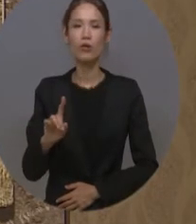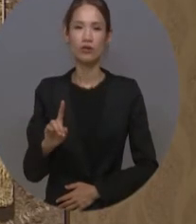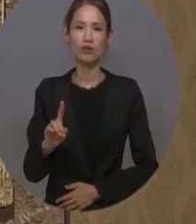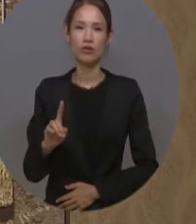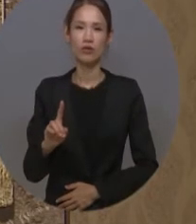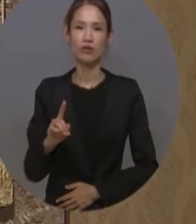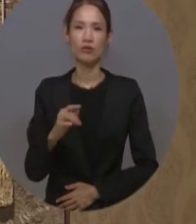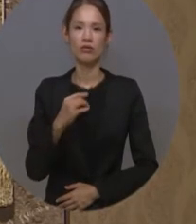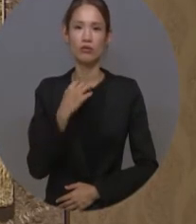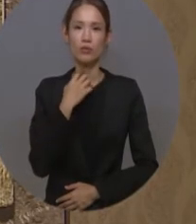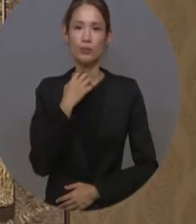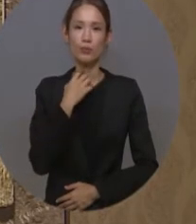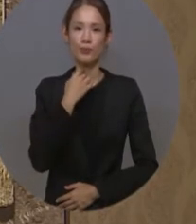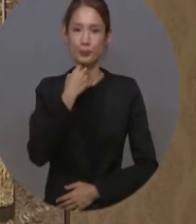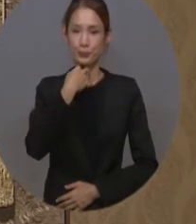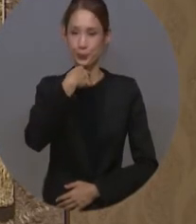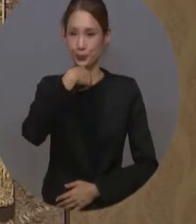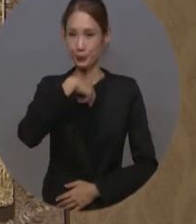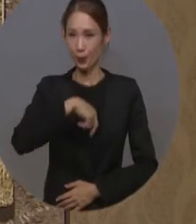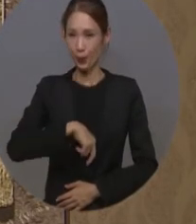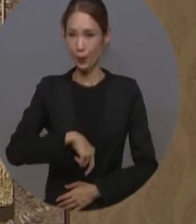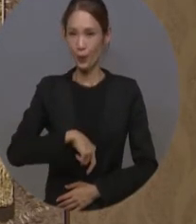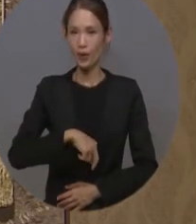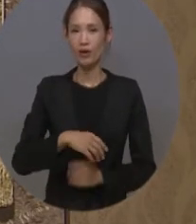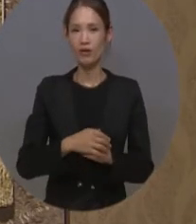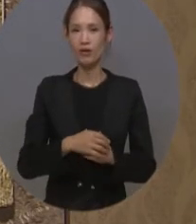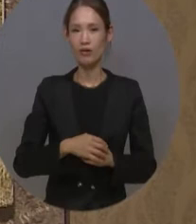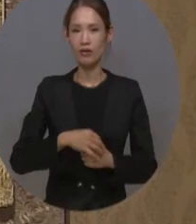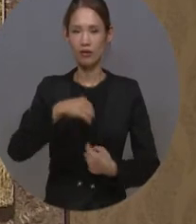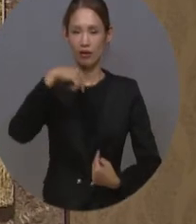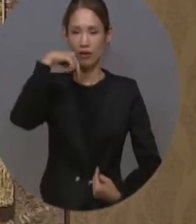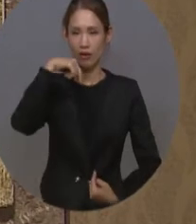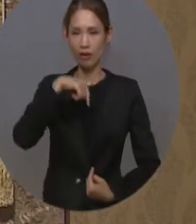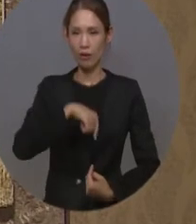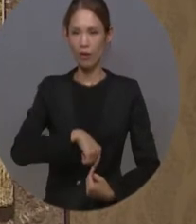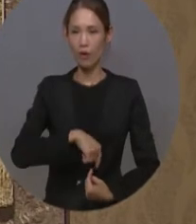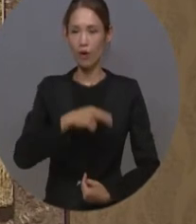If you can't breathe from your throat, your life is over